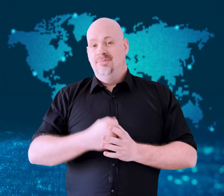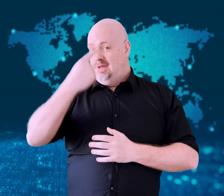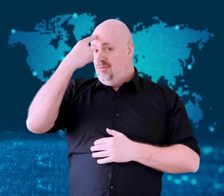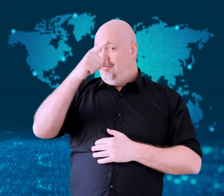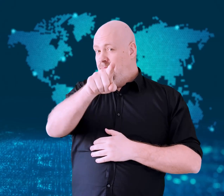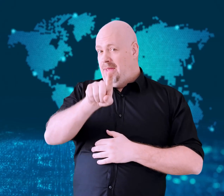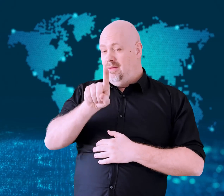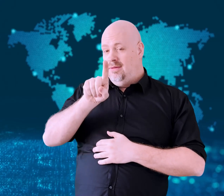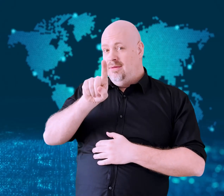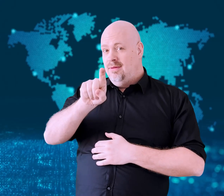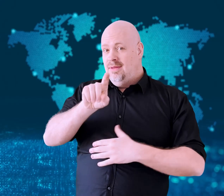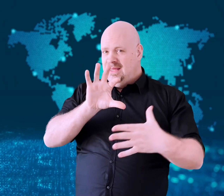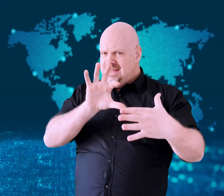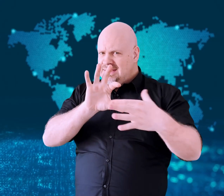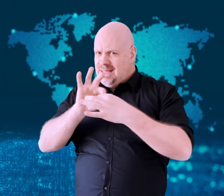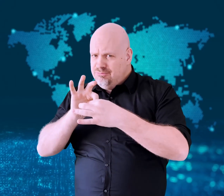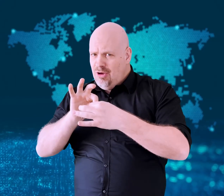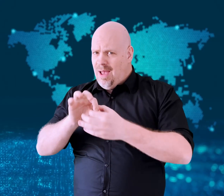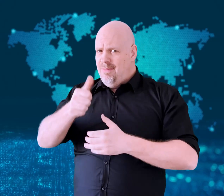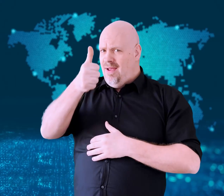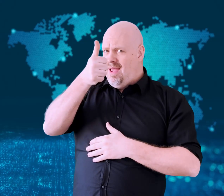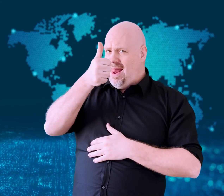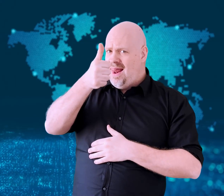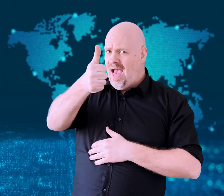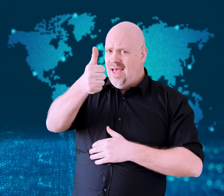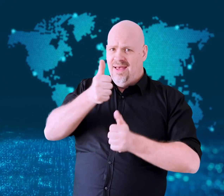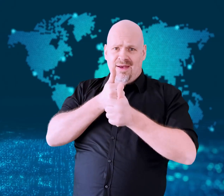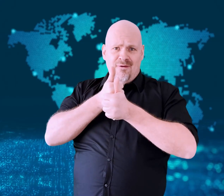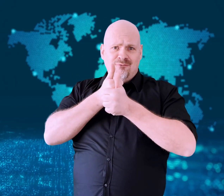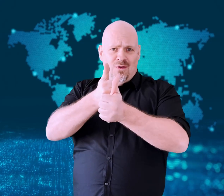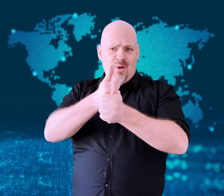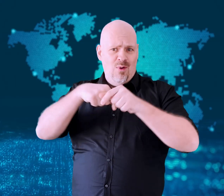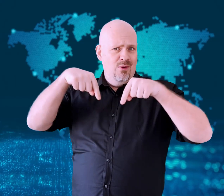Don’t forget to subscribe, like,